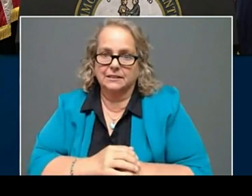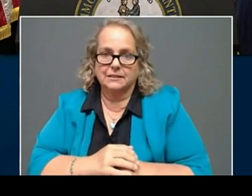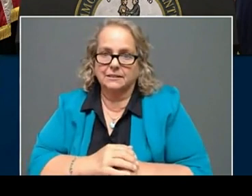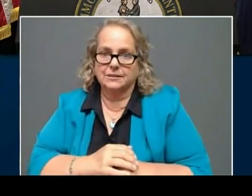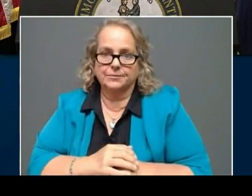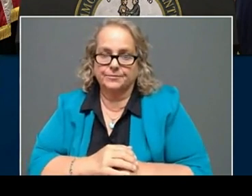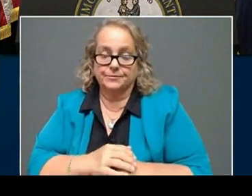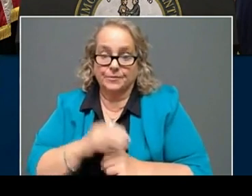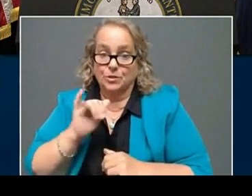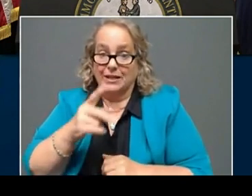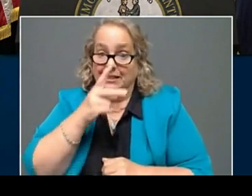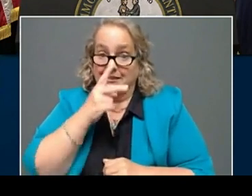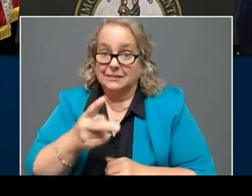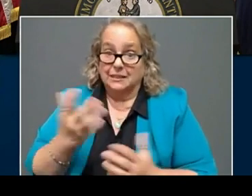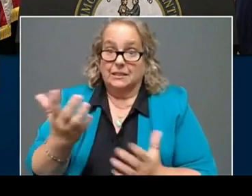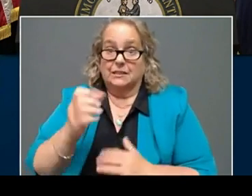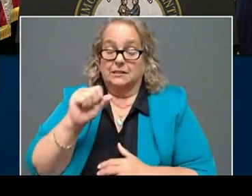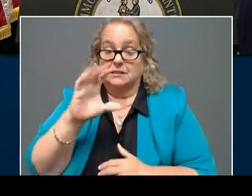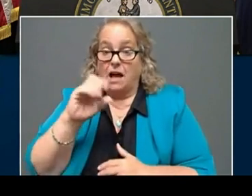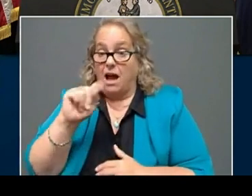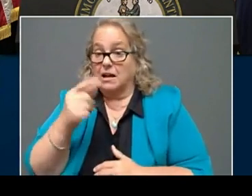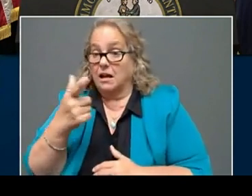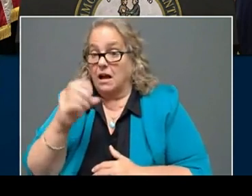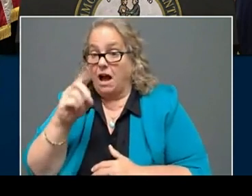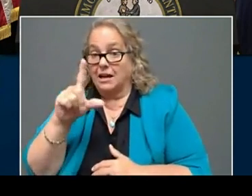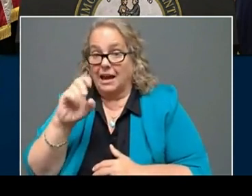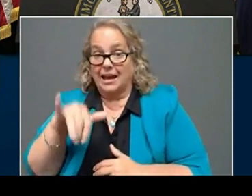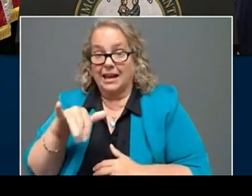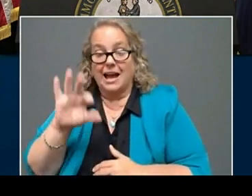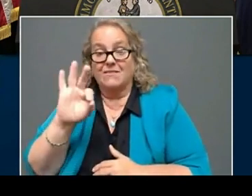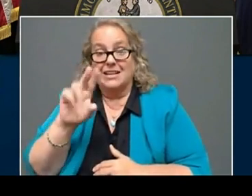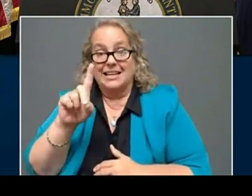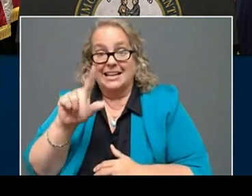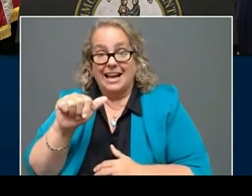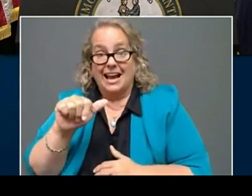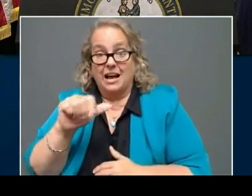scott Godly. Who was the, believe the FDA Commissioner under President trump